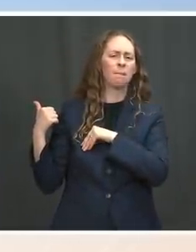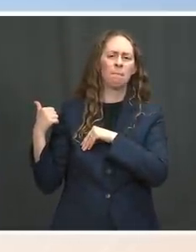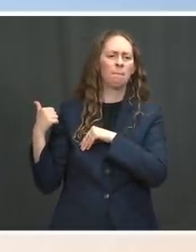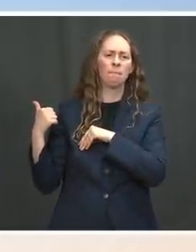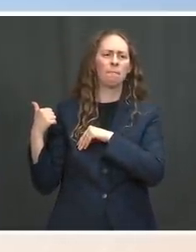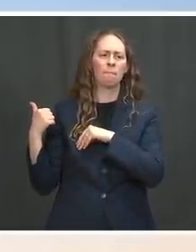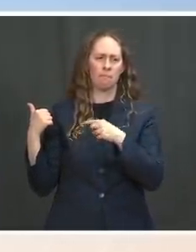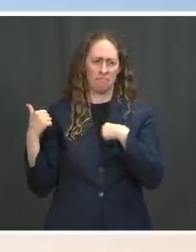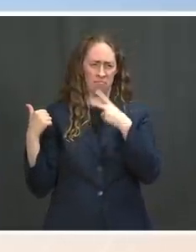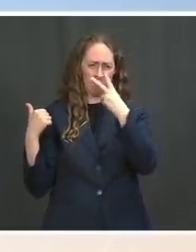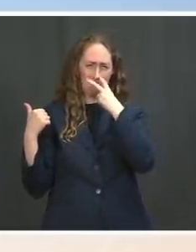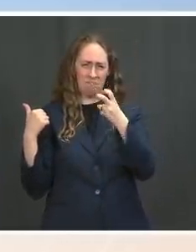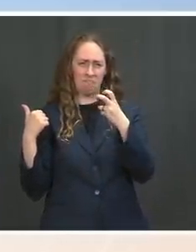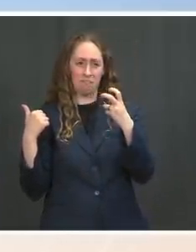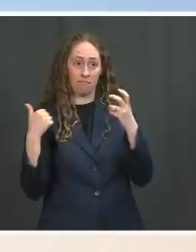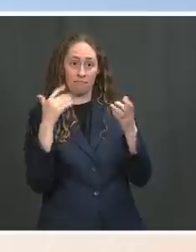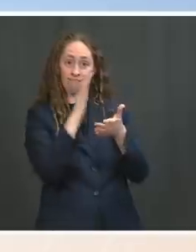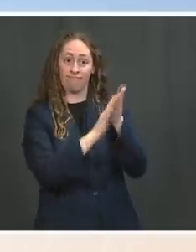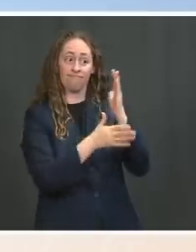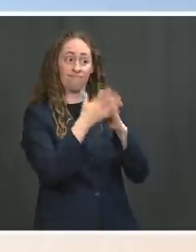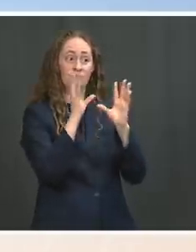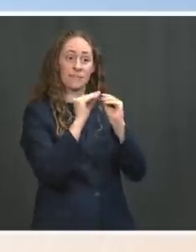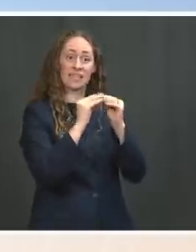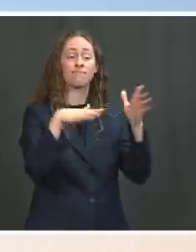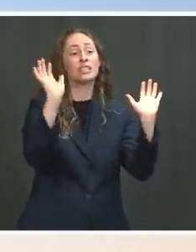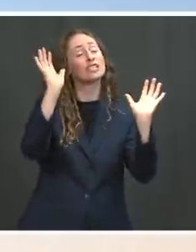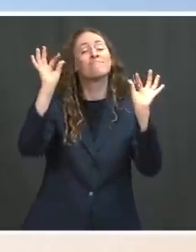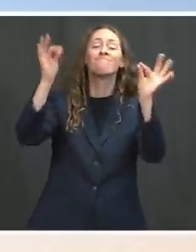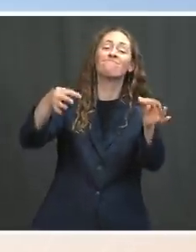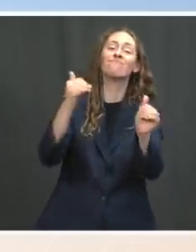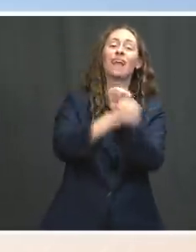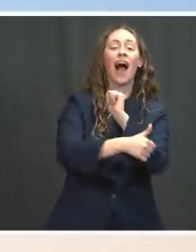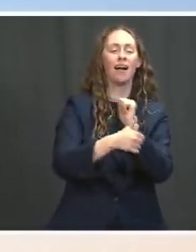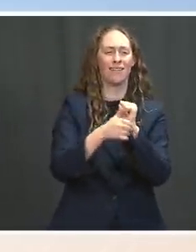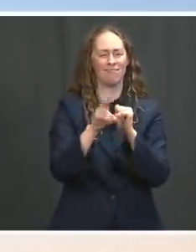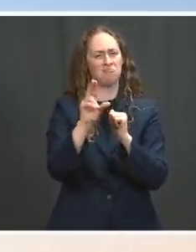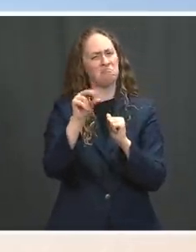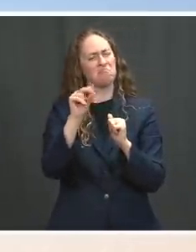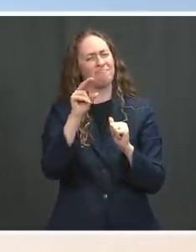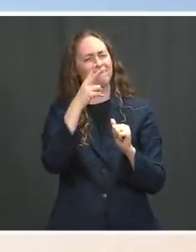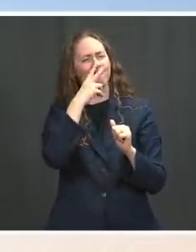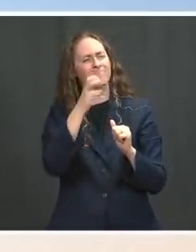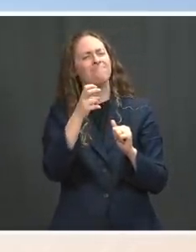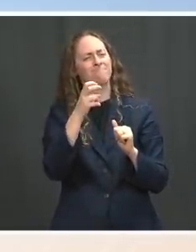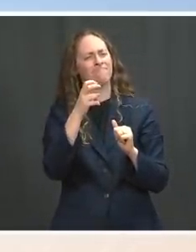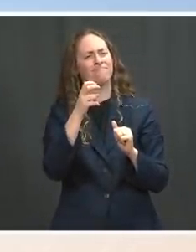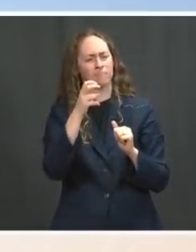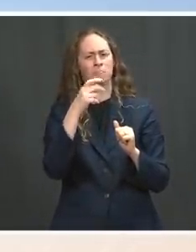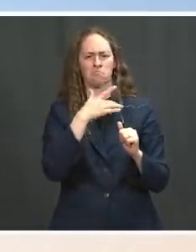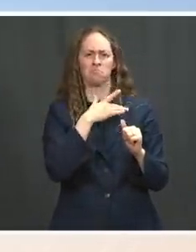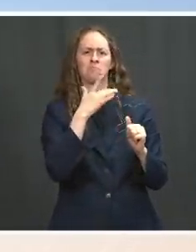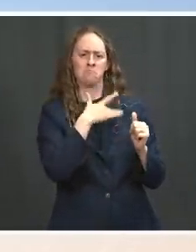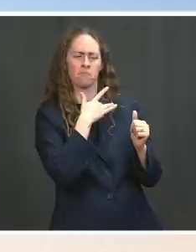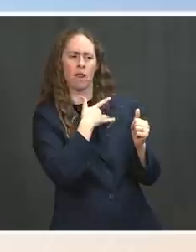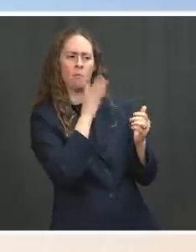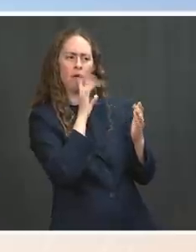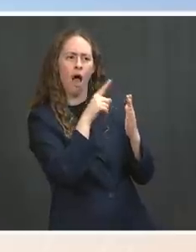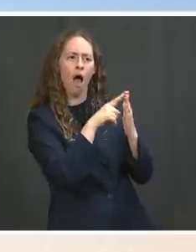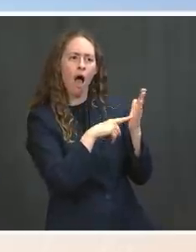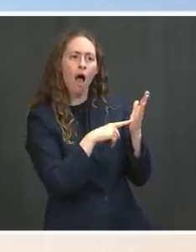But we have been encouraged by the proposal. We expect this to be a good-faith discussion, and the President is certainly approaching it